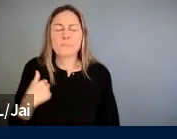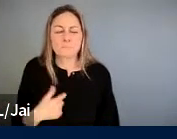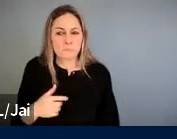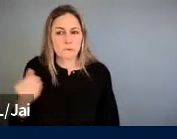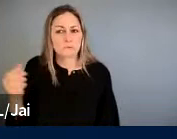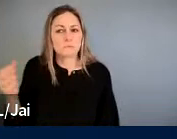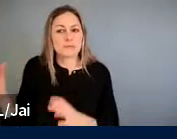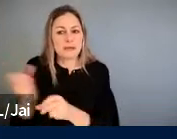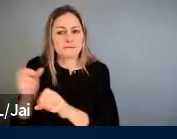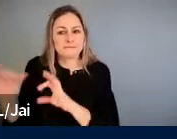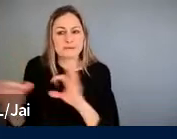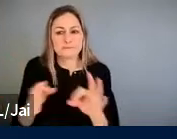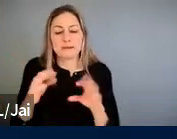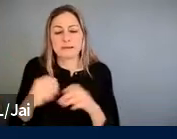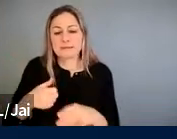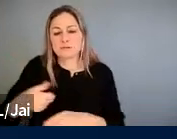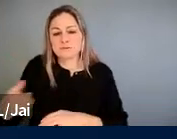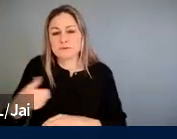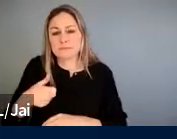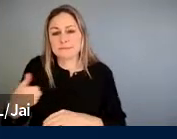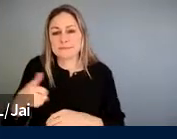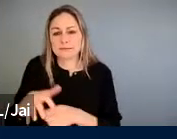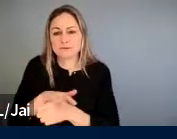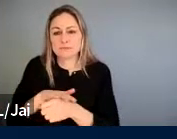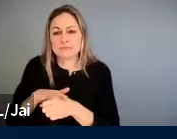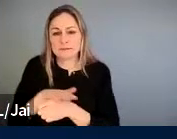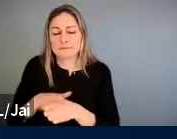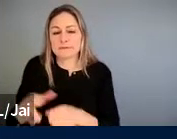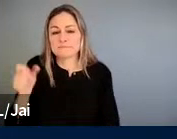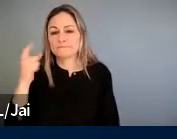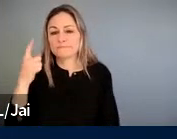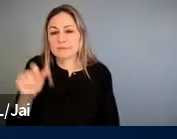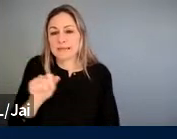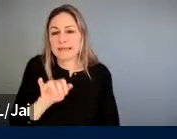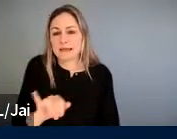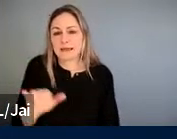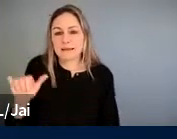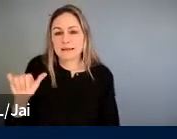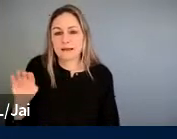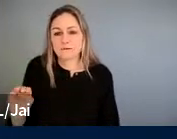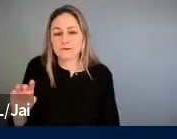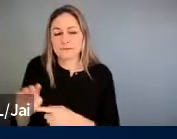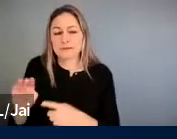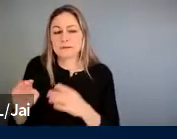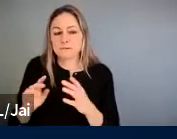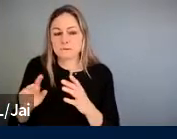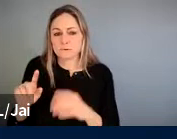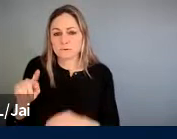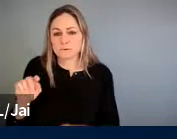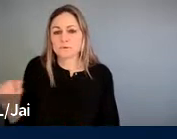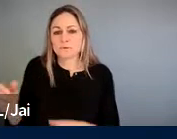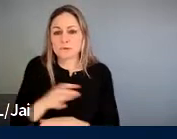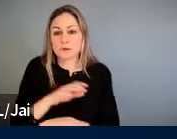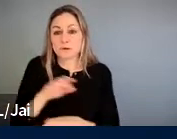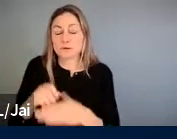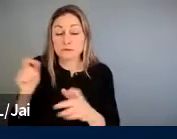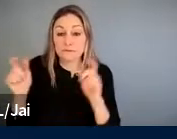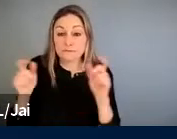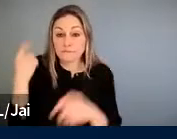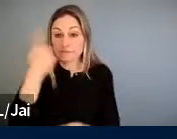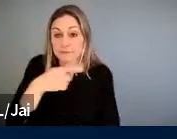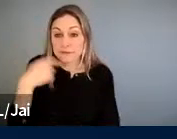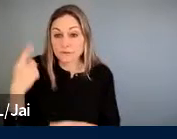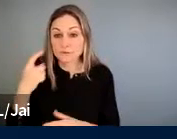in the transportation space AI and algorithmic tools including facial recognition technologies